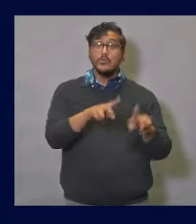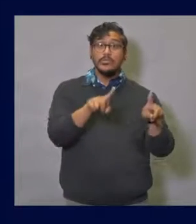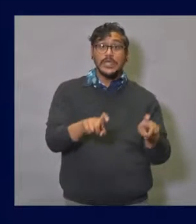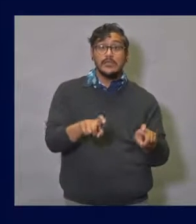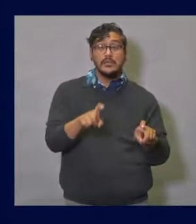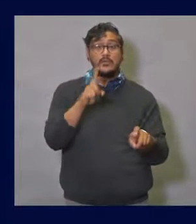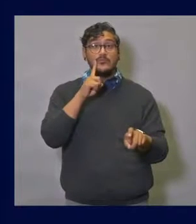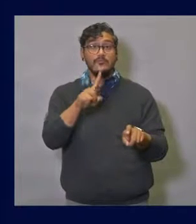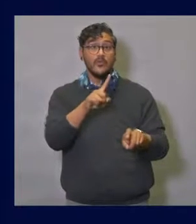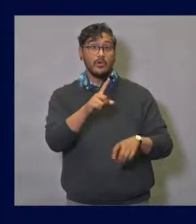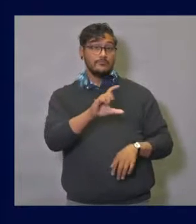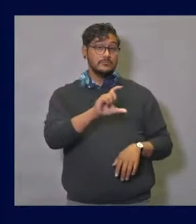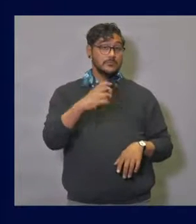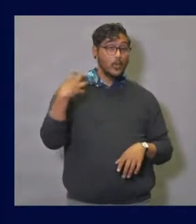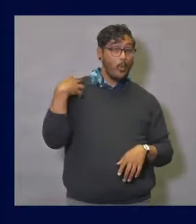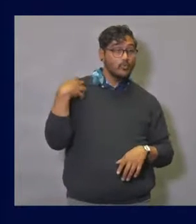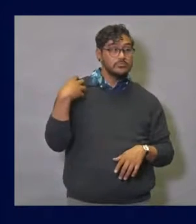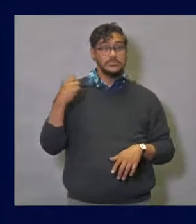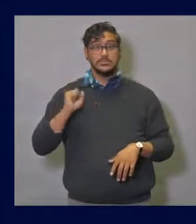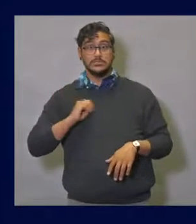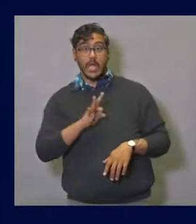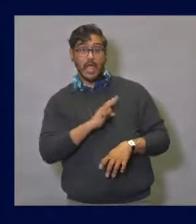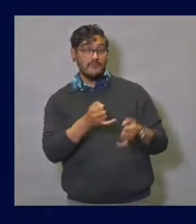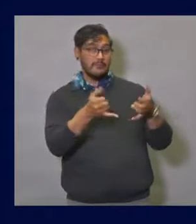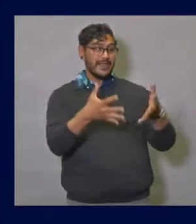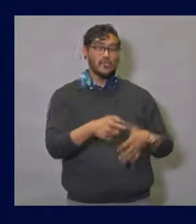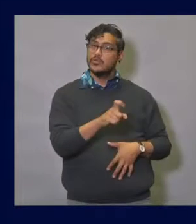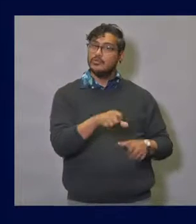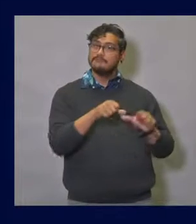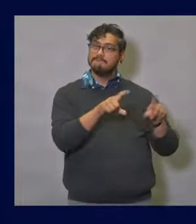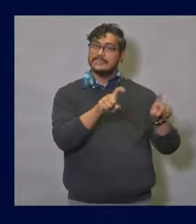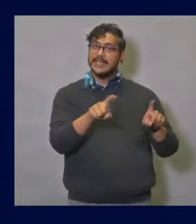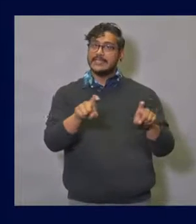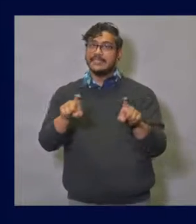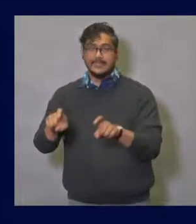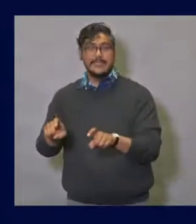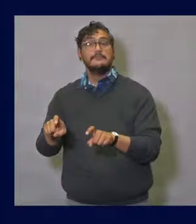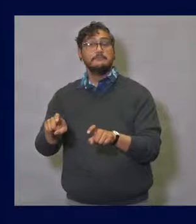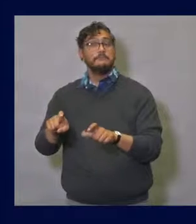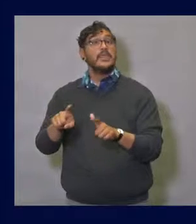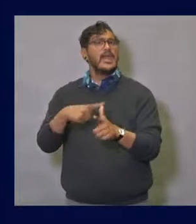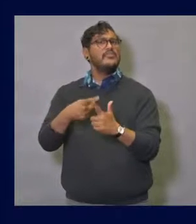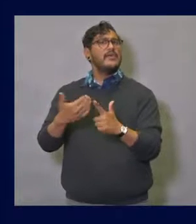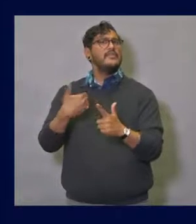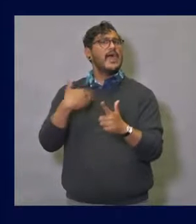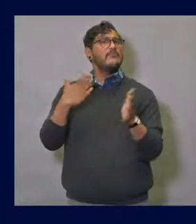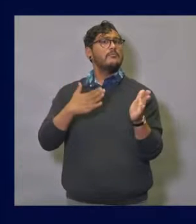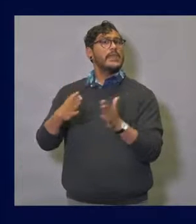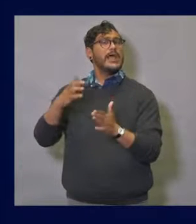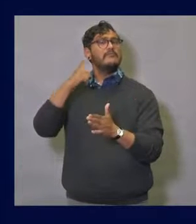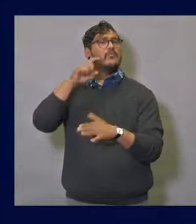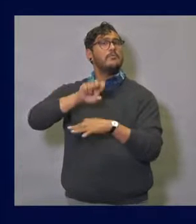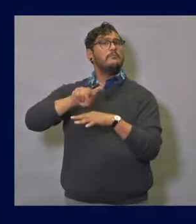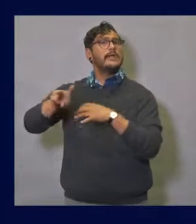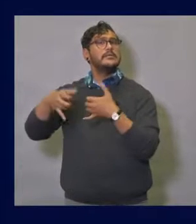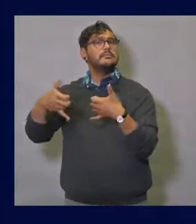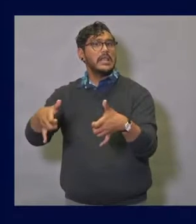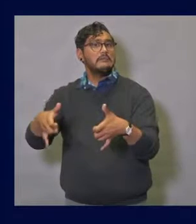TESTING OF PLAYERS, COACHES, AND STAFF, AND TO THE DEVELOPMENT